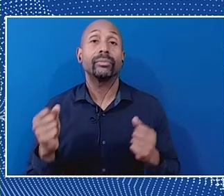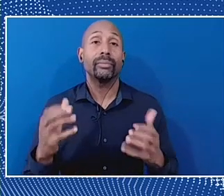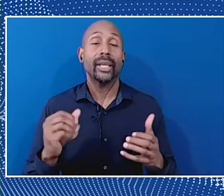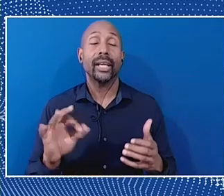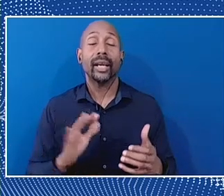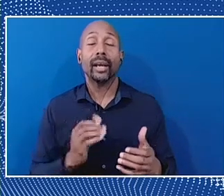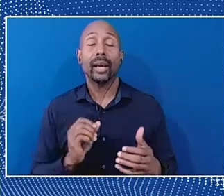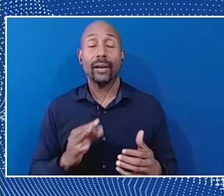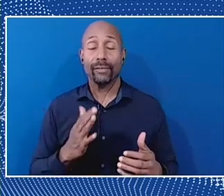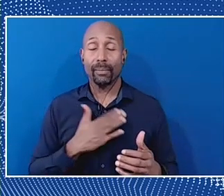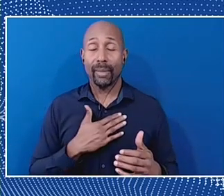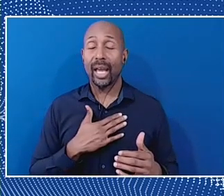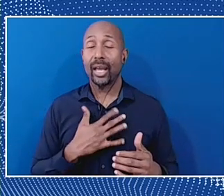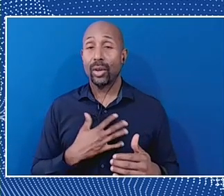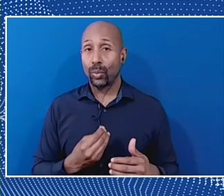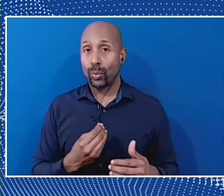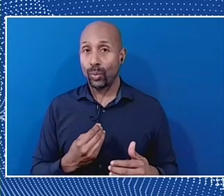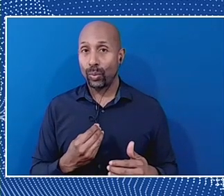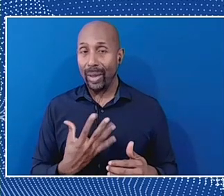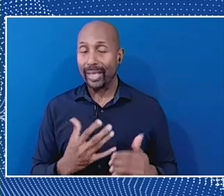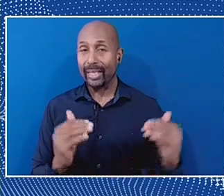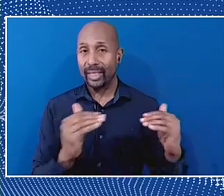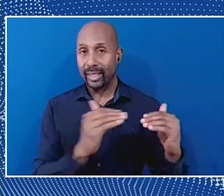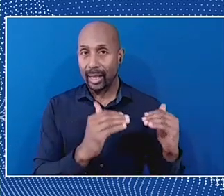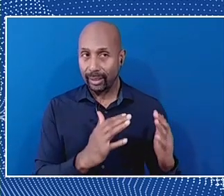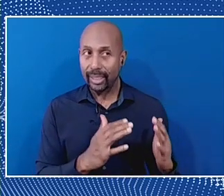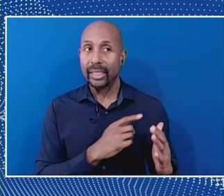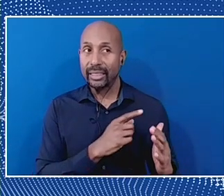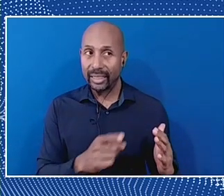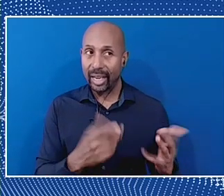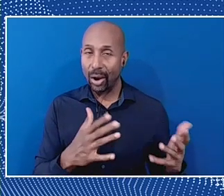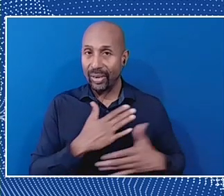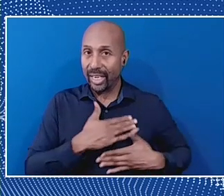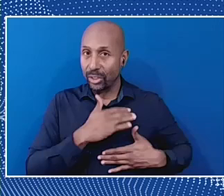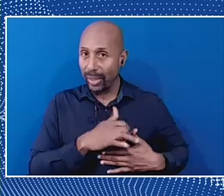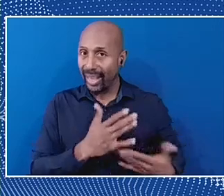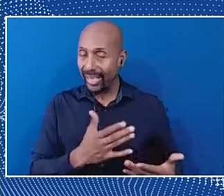In closing, I implore you to consider the broad implications of student debt on